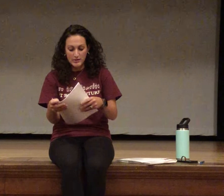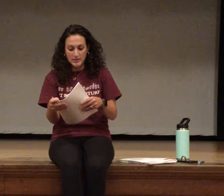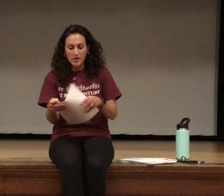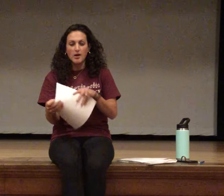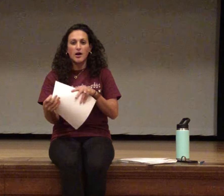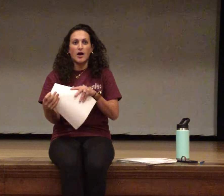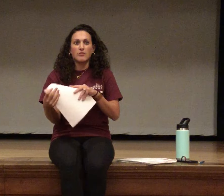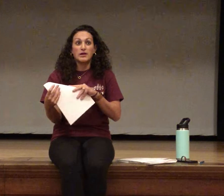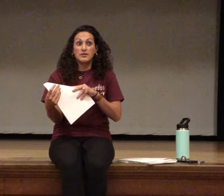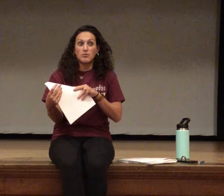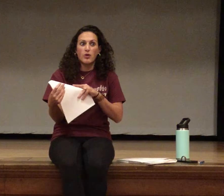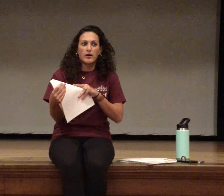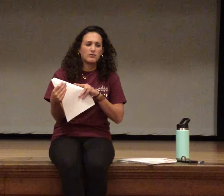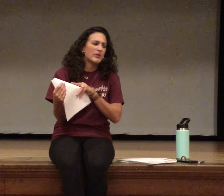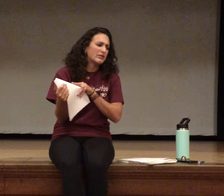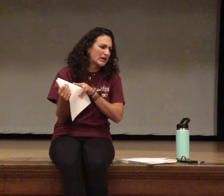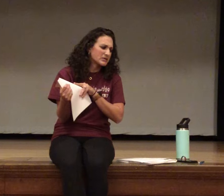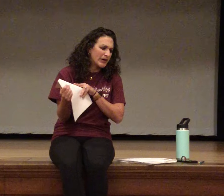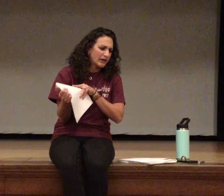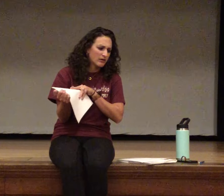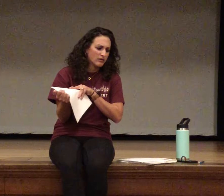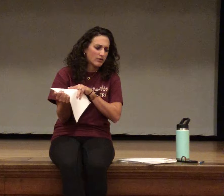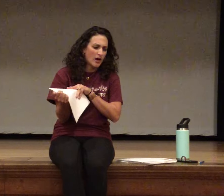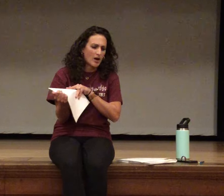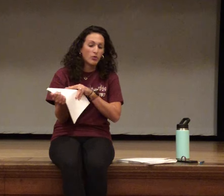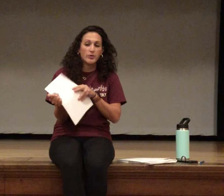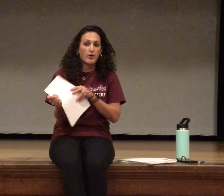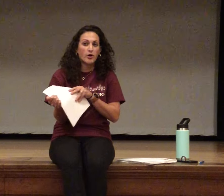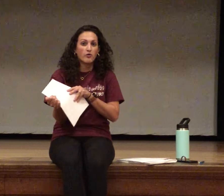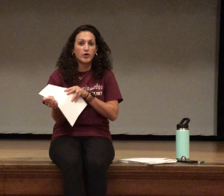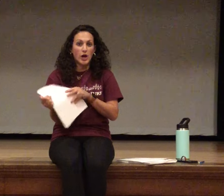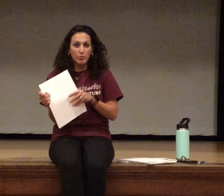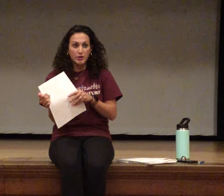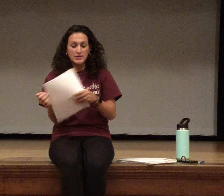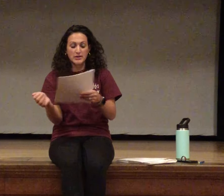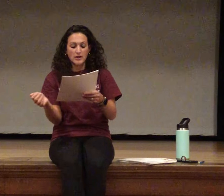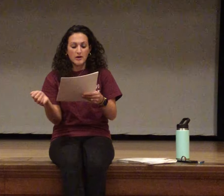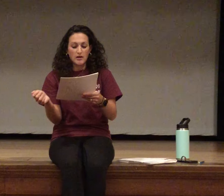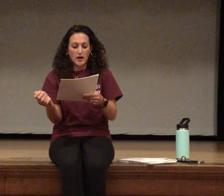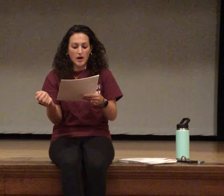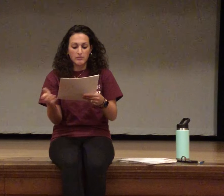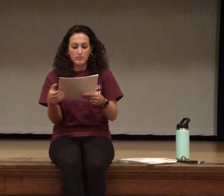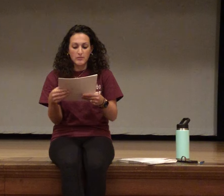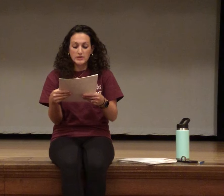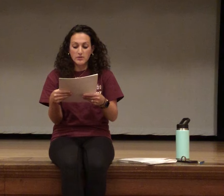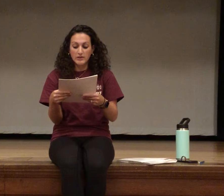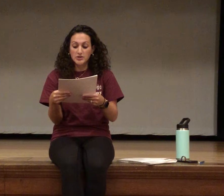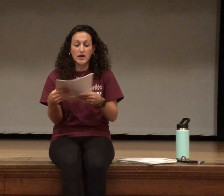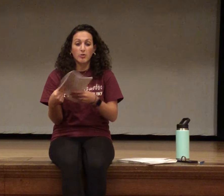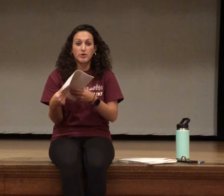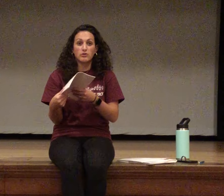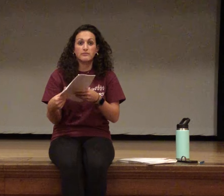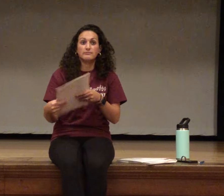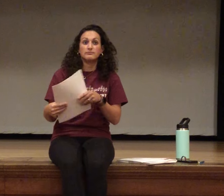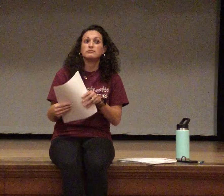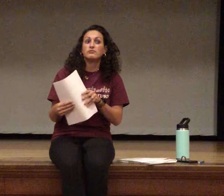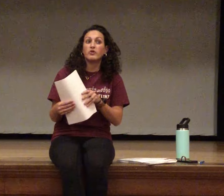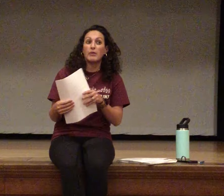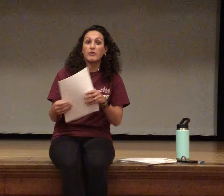at some point maybe next week we'll be going over numbers and so that's just to help you remember